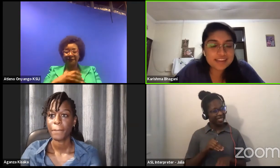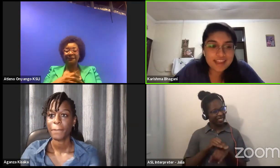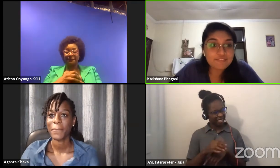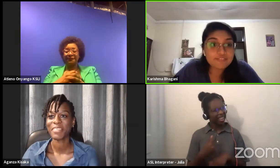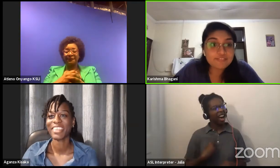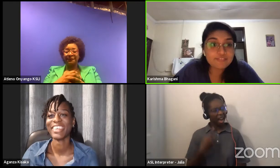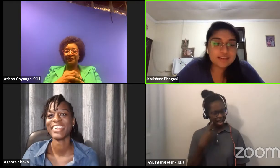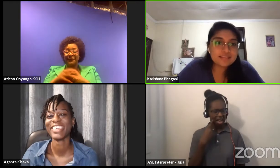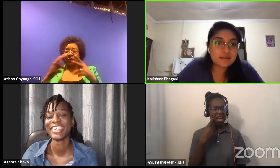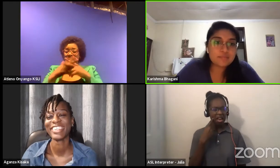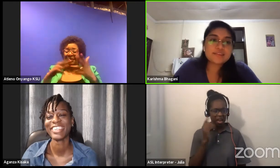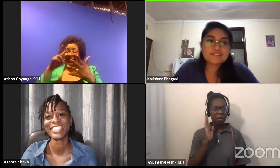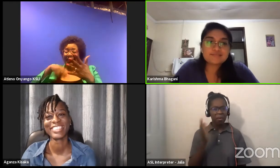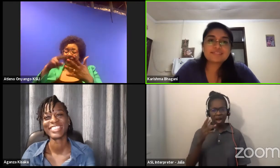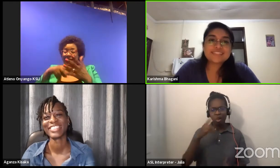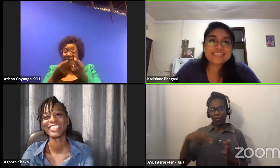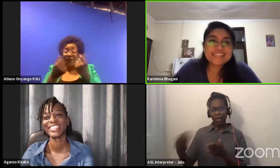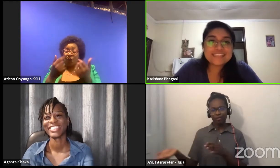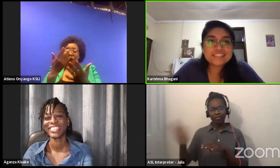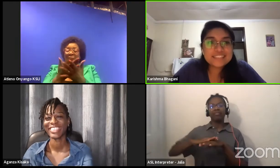that I haven't been doing that much recently.